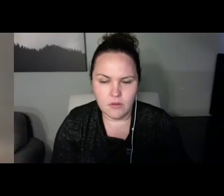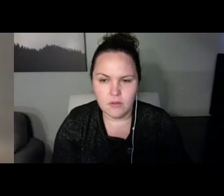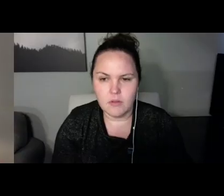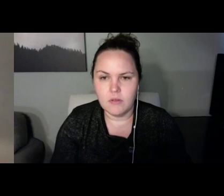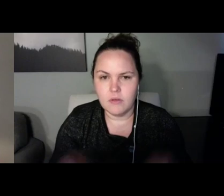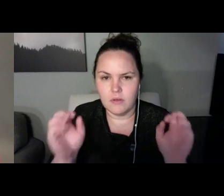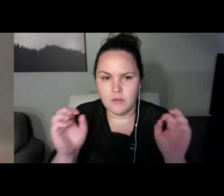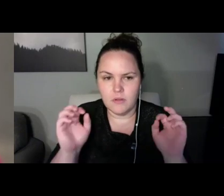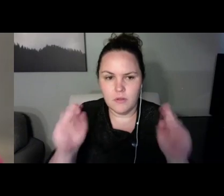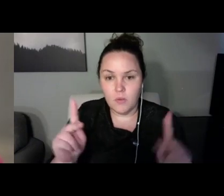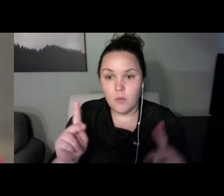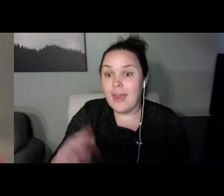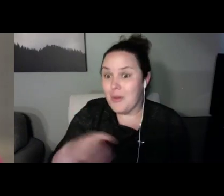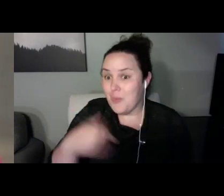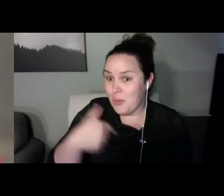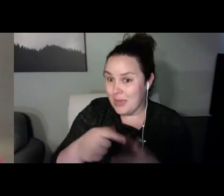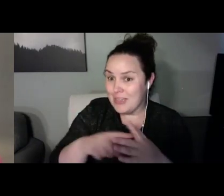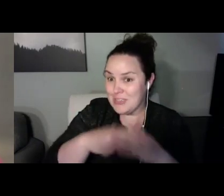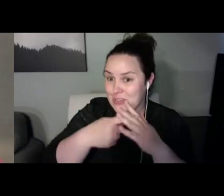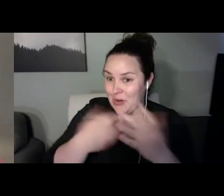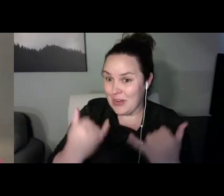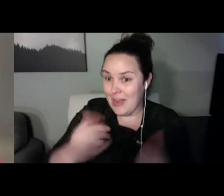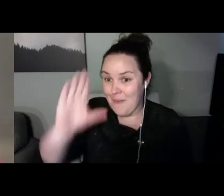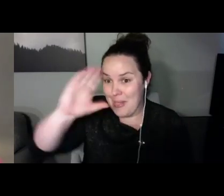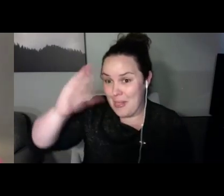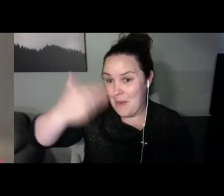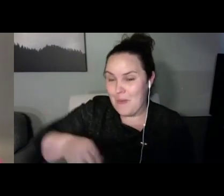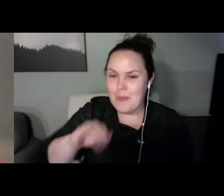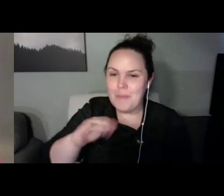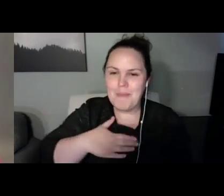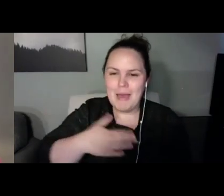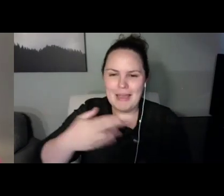Hello, everyone. My name is Jen Gettelman and I work with the